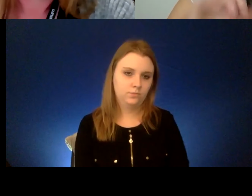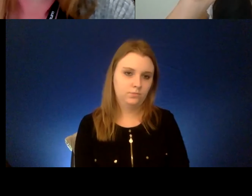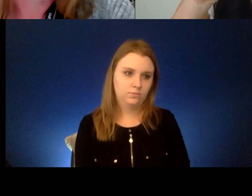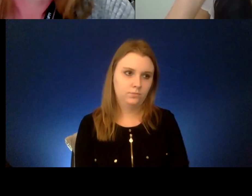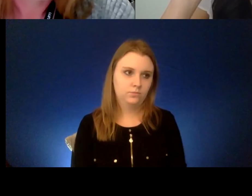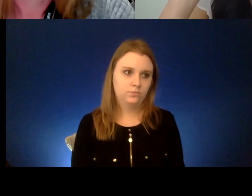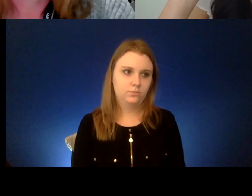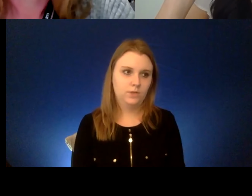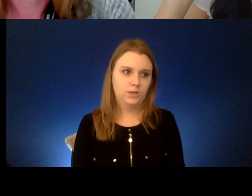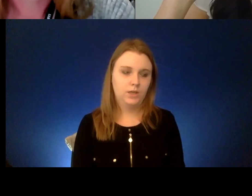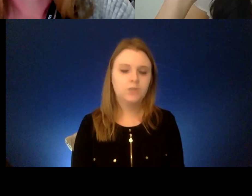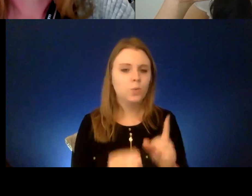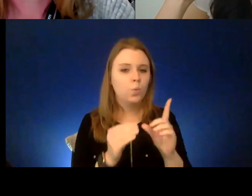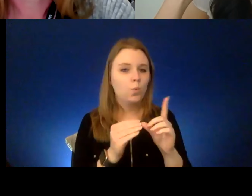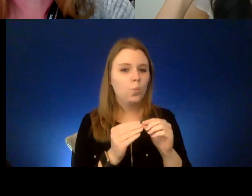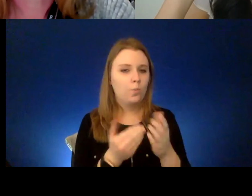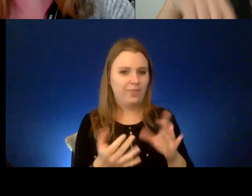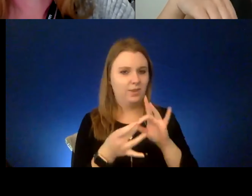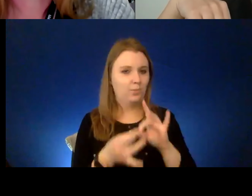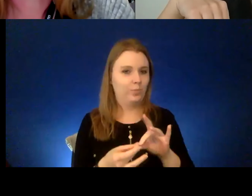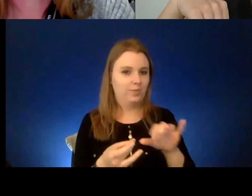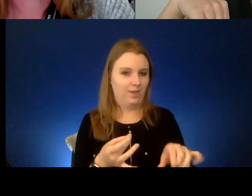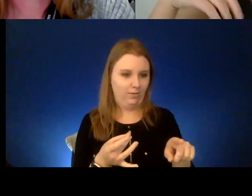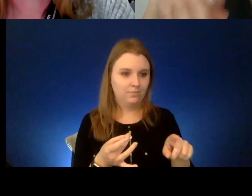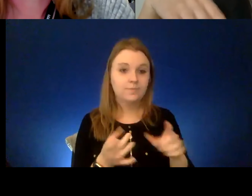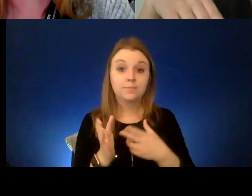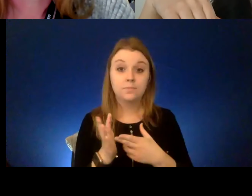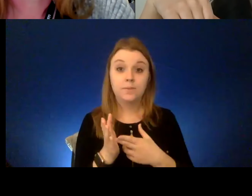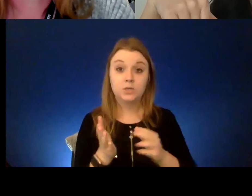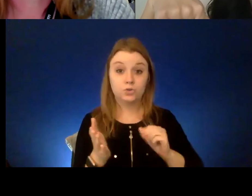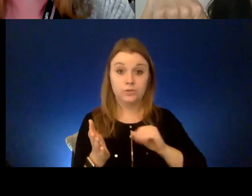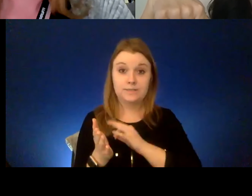And then just one thing on that. Making sure your staff knows where the AED is.